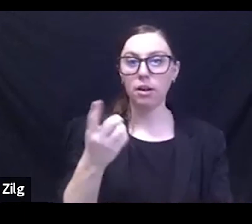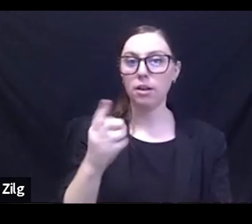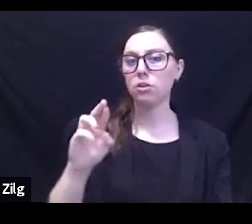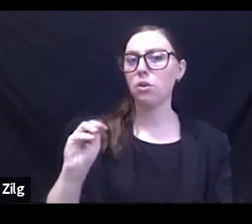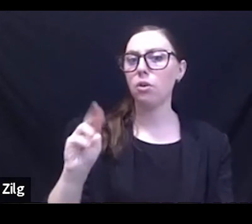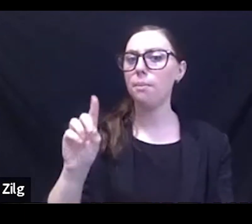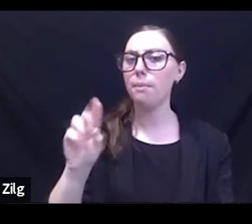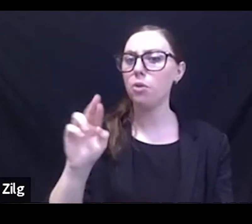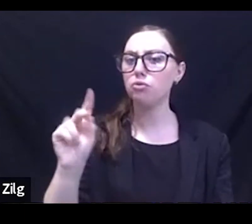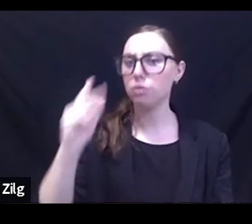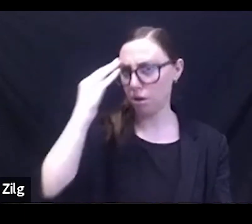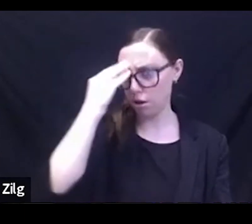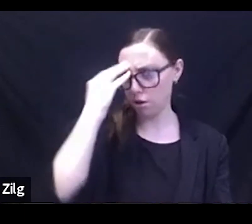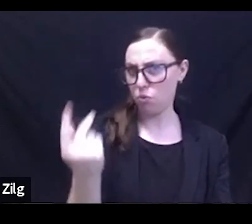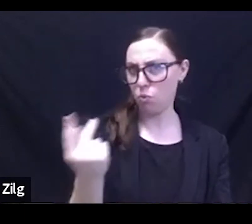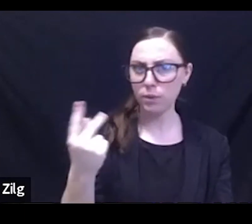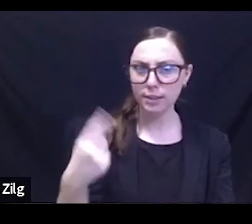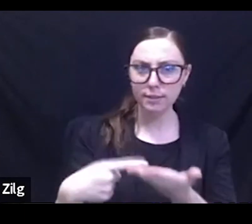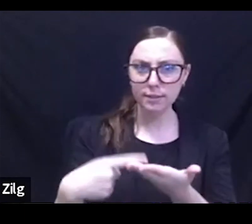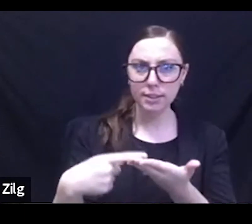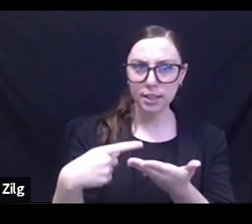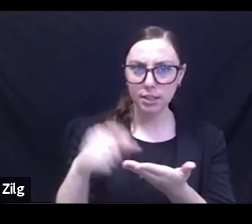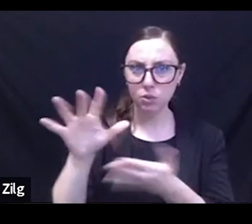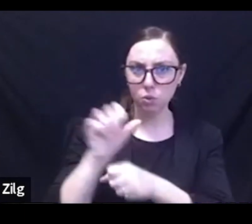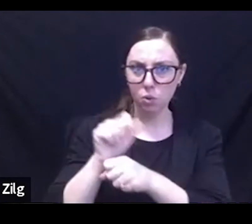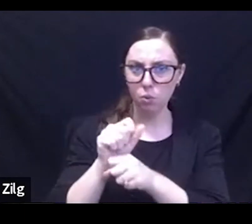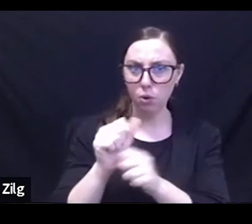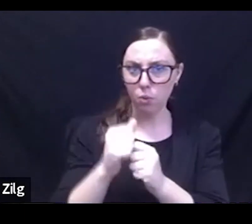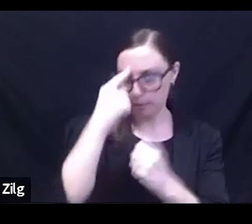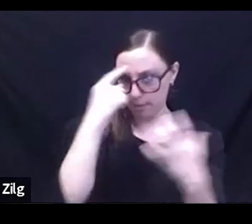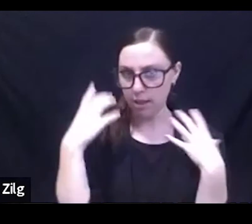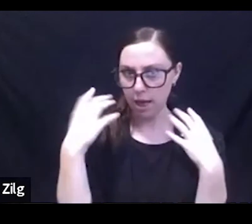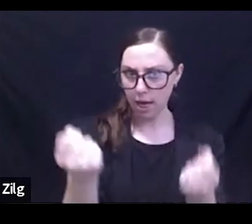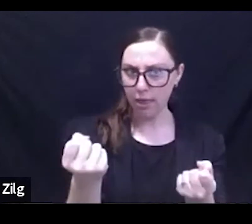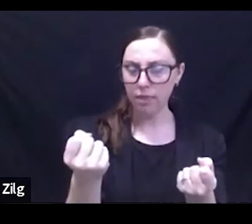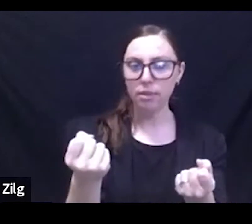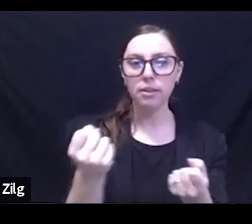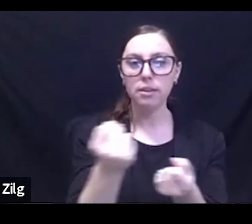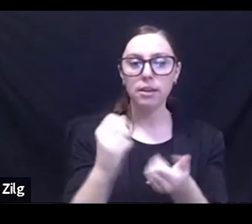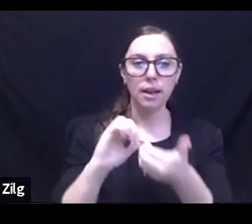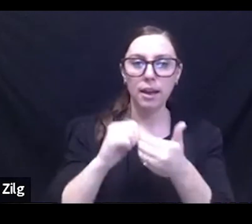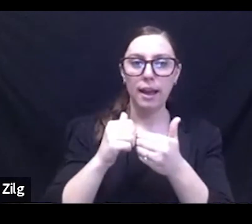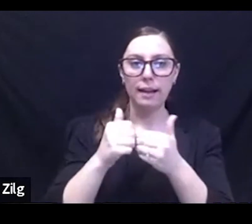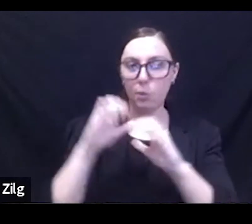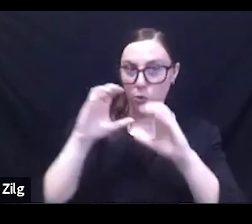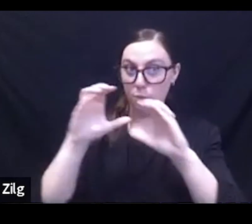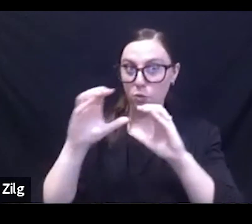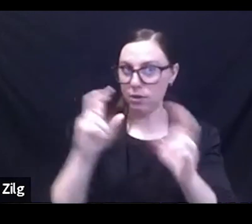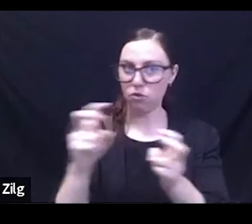improve communication. Dr. Mudrick, we have talked about your work with mentality health and how, again, the communication